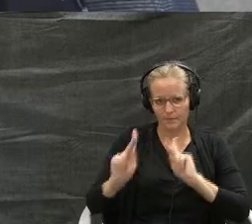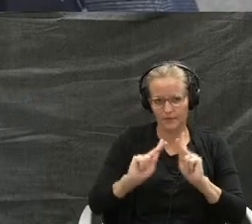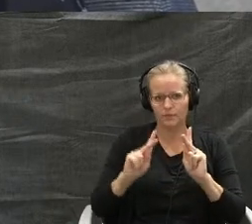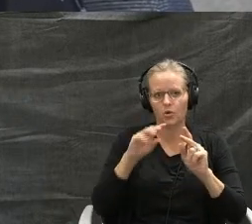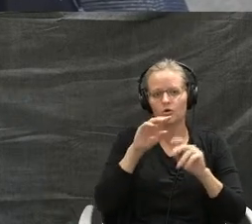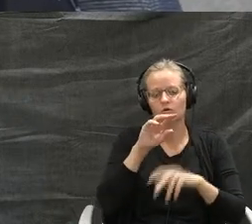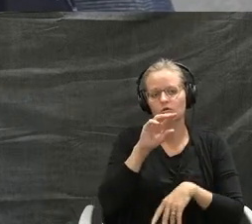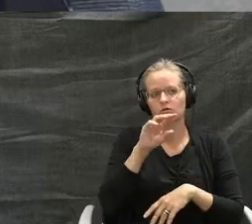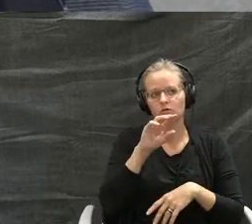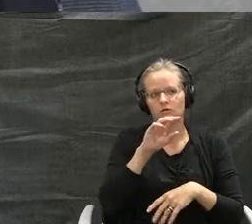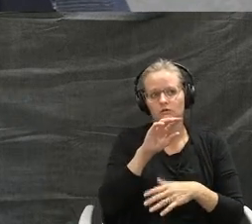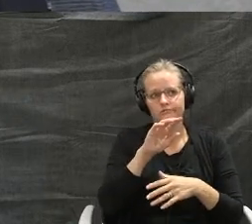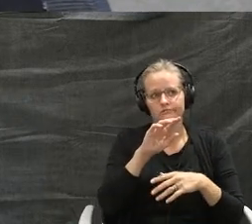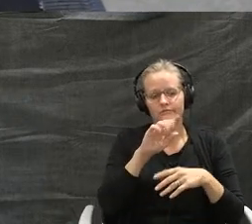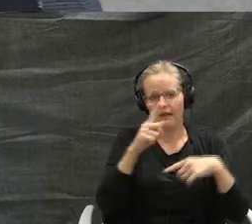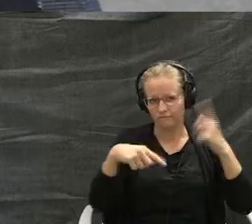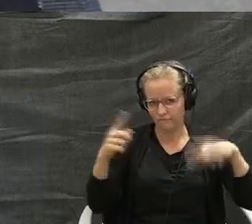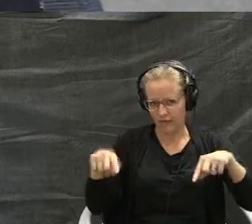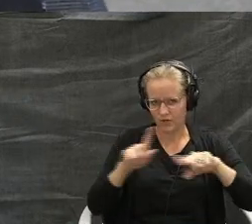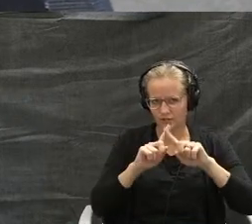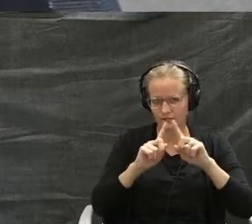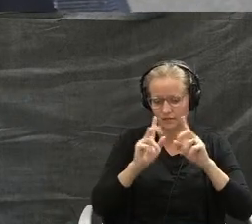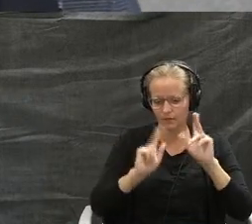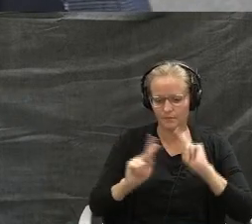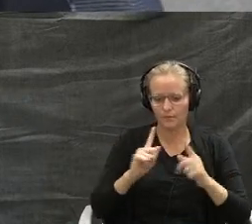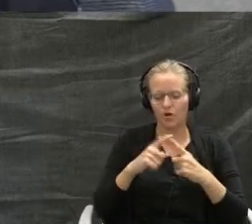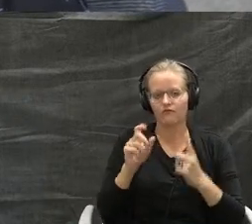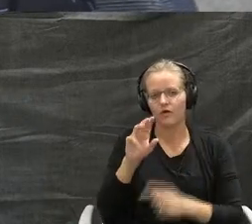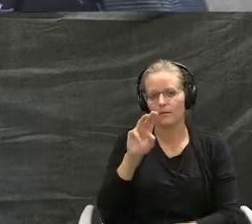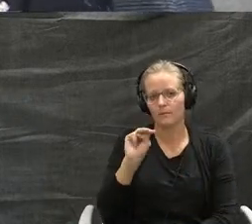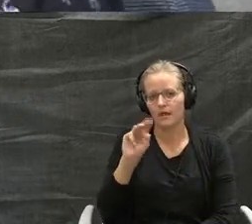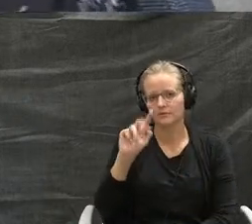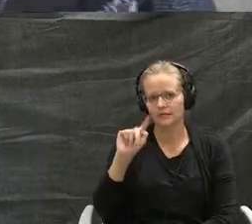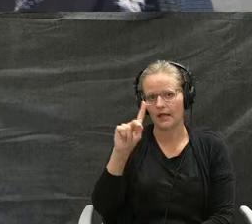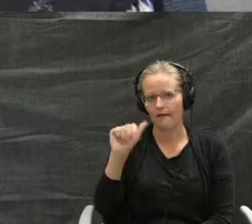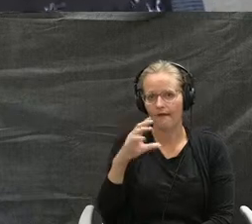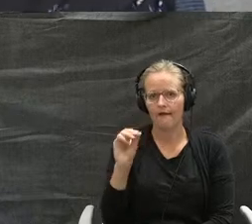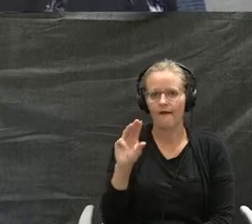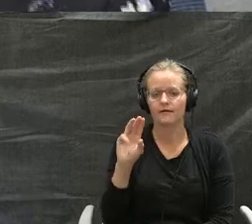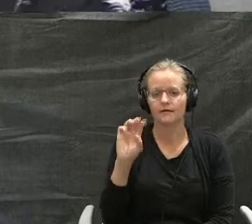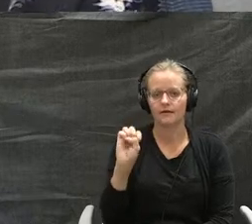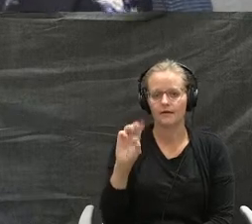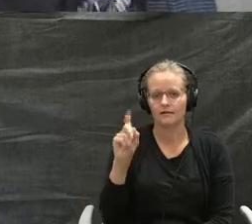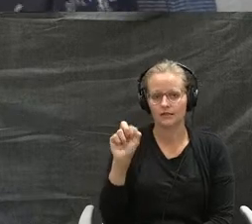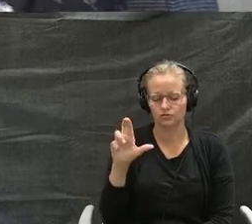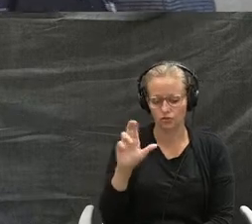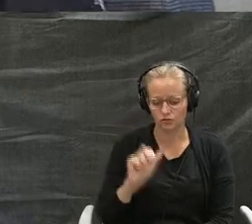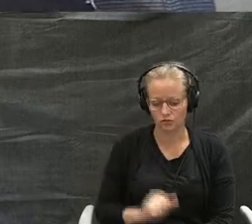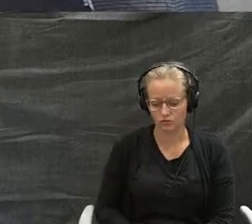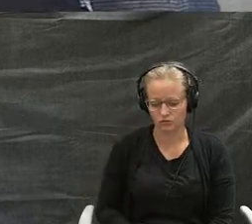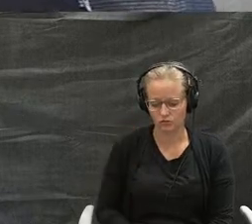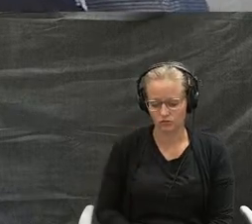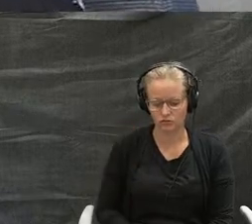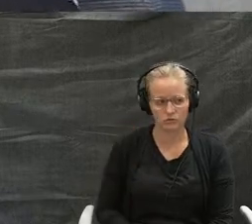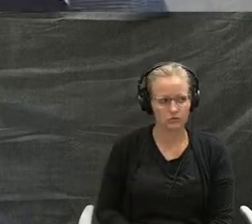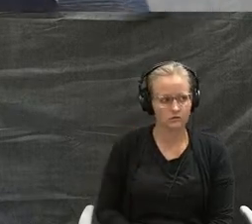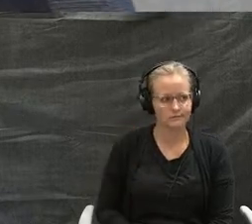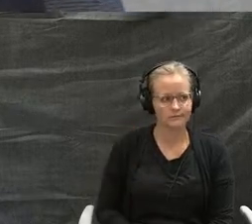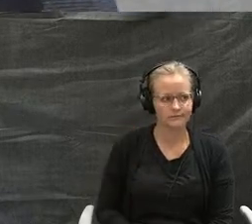Eden Prairie and Linda Beau Sacre of Excelsior. The next subject is language immersion